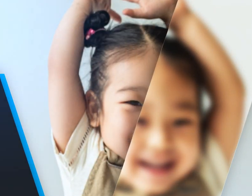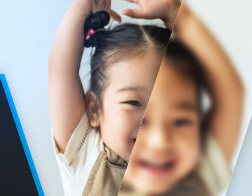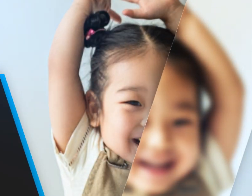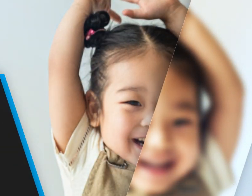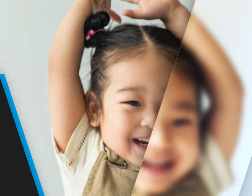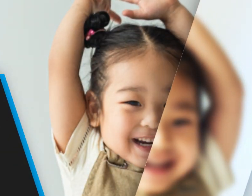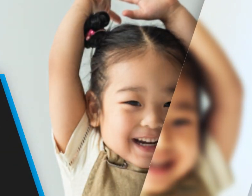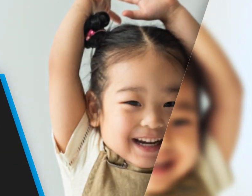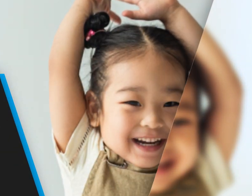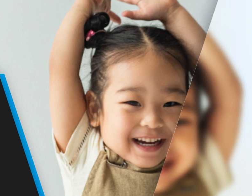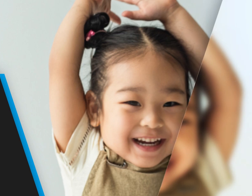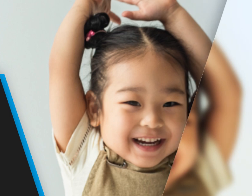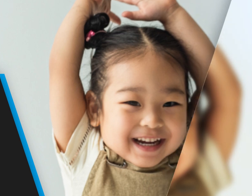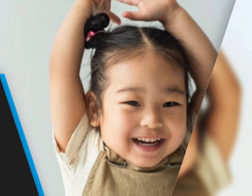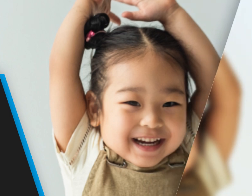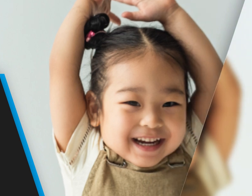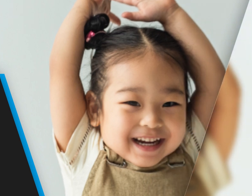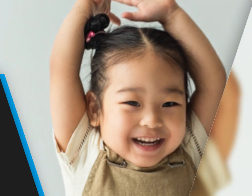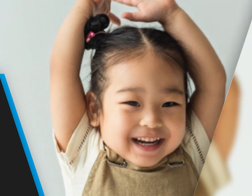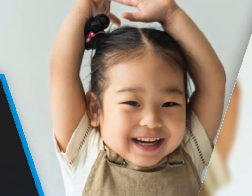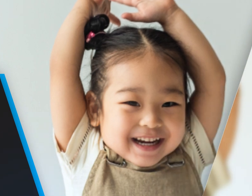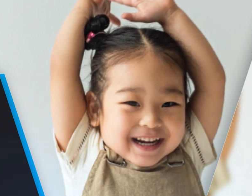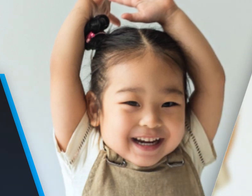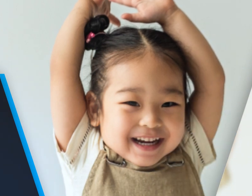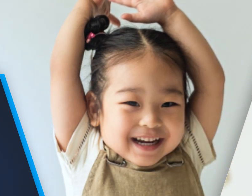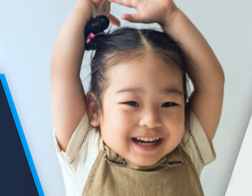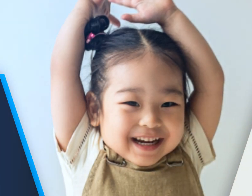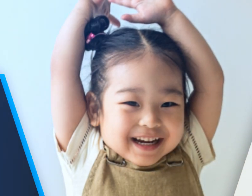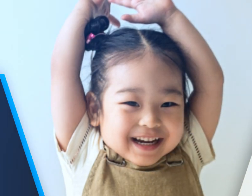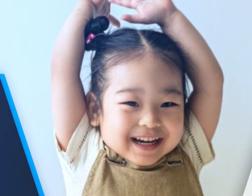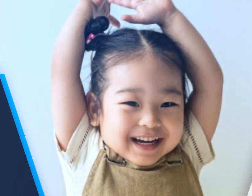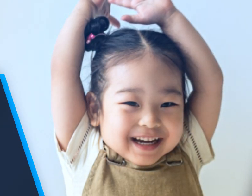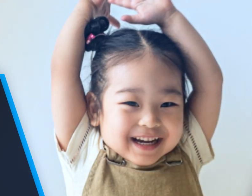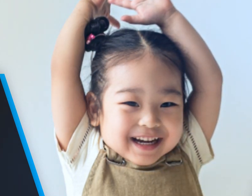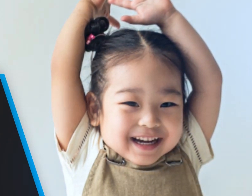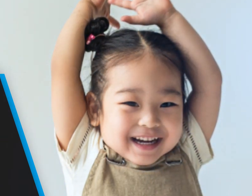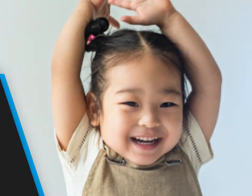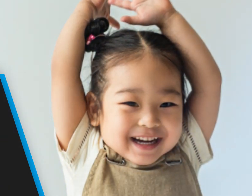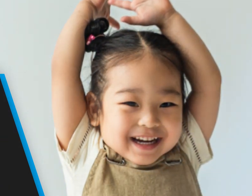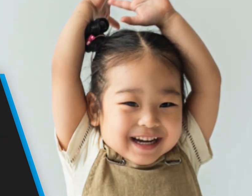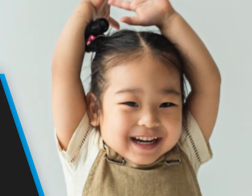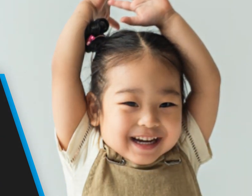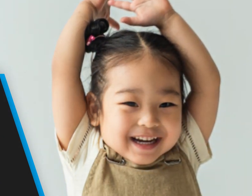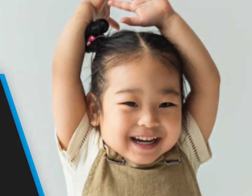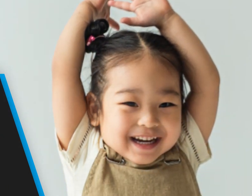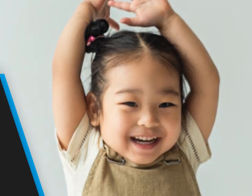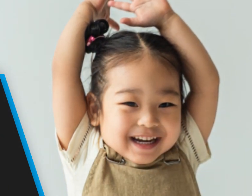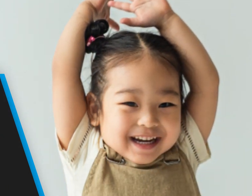(VCSL) checklist for children who are deaf or hard of hearing. On screen, a young girl smiles while raising her hands over her